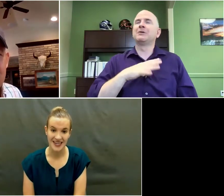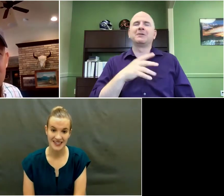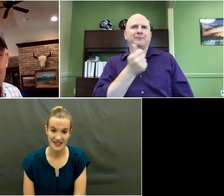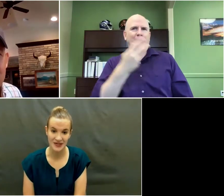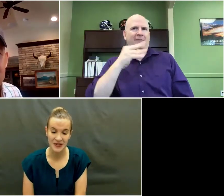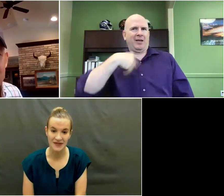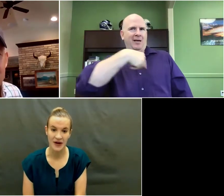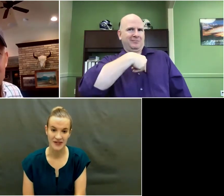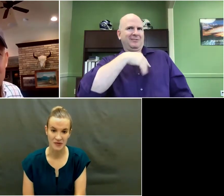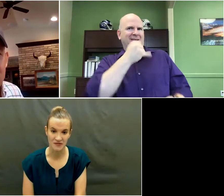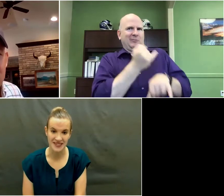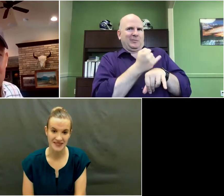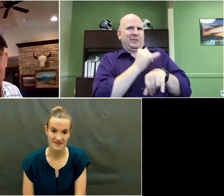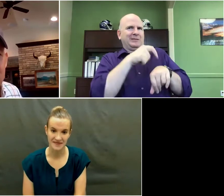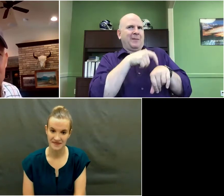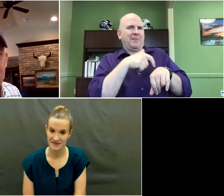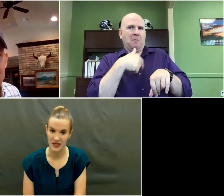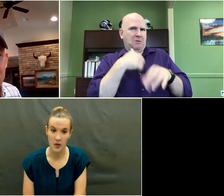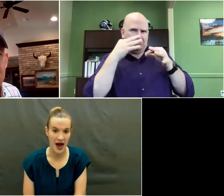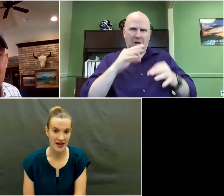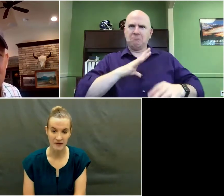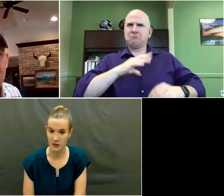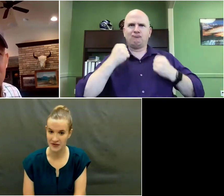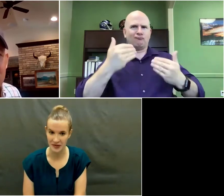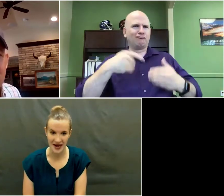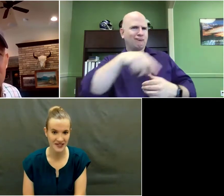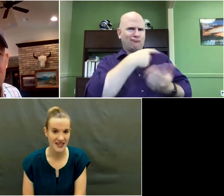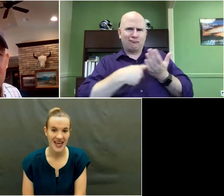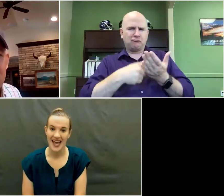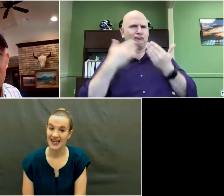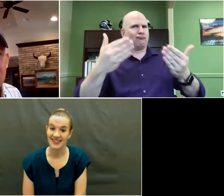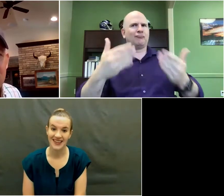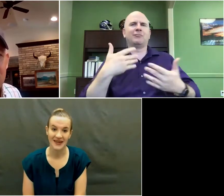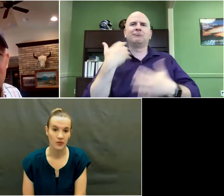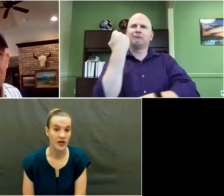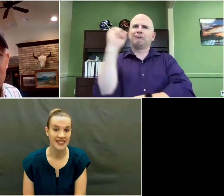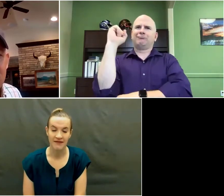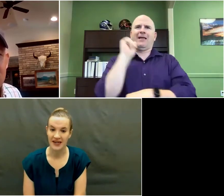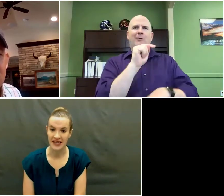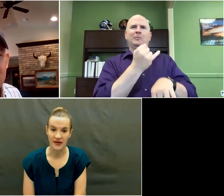to get students involved in the movement. So I of course, obliged. And I said that we definitely